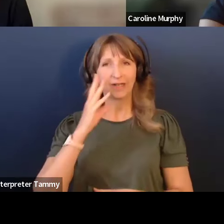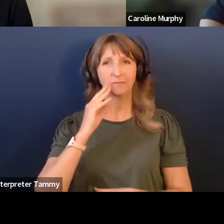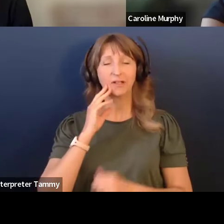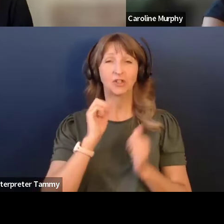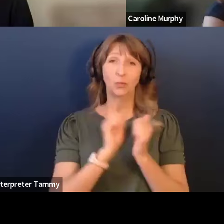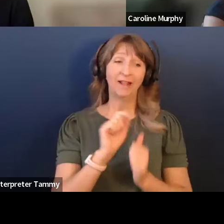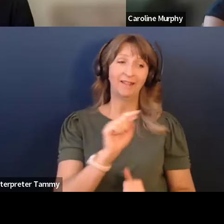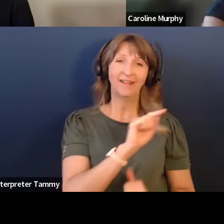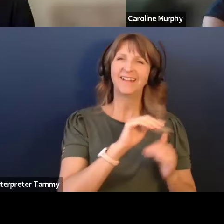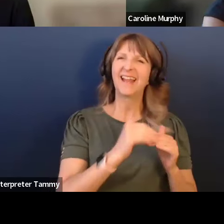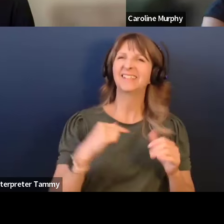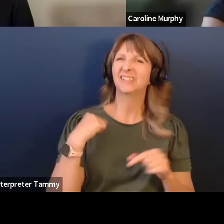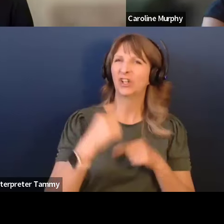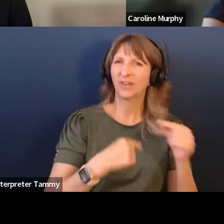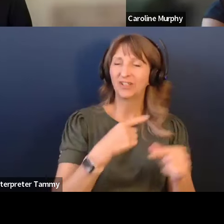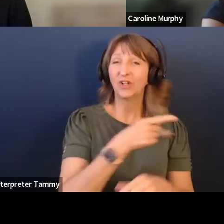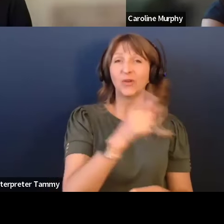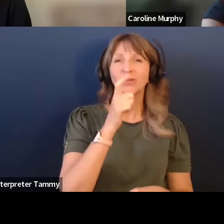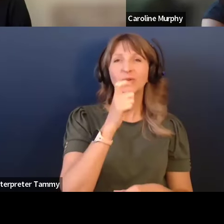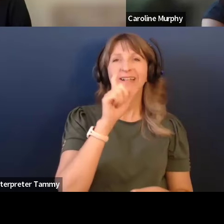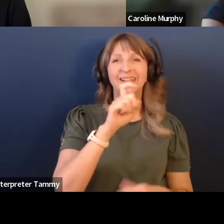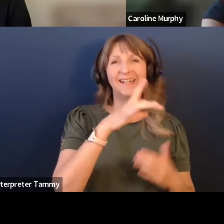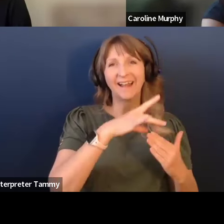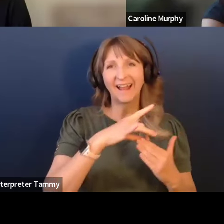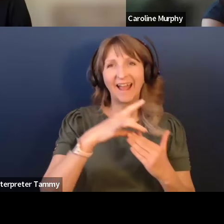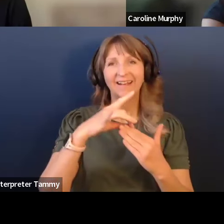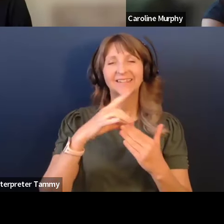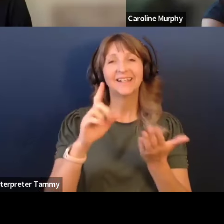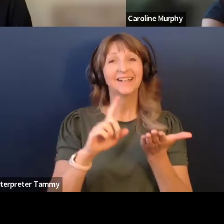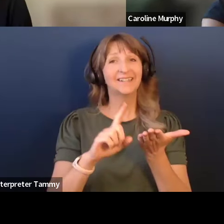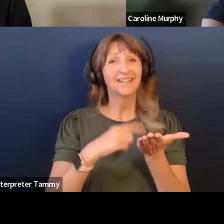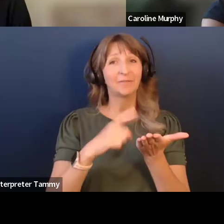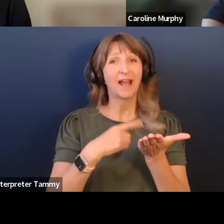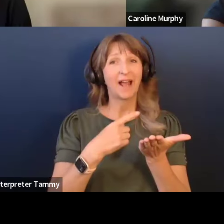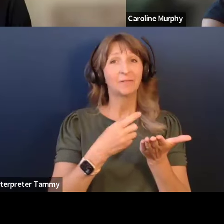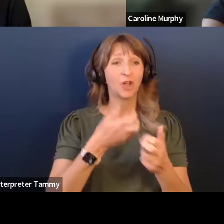that guidance that is sometimes a little hard to identify. That's so wonderful that you're